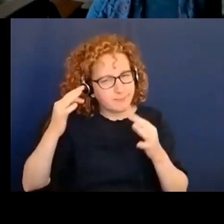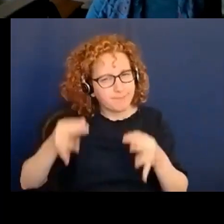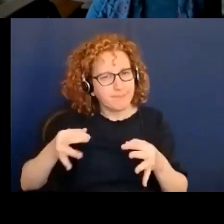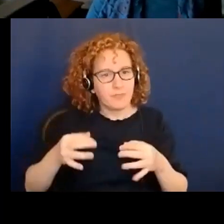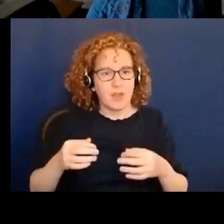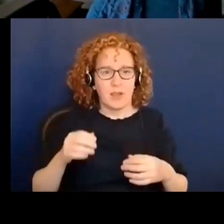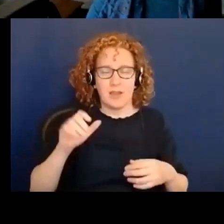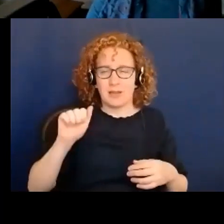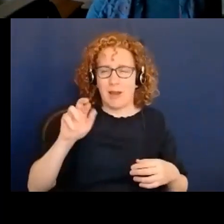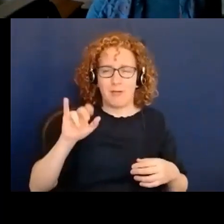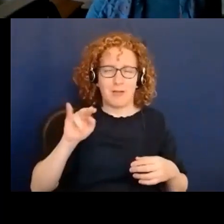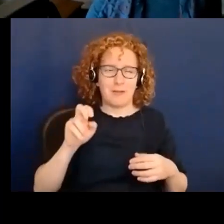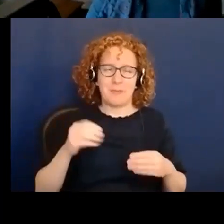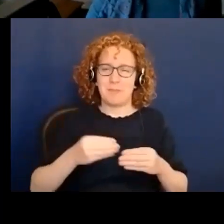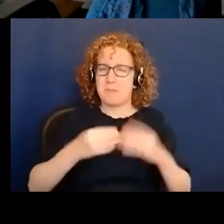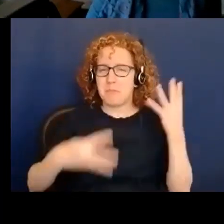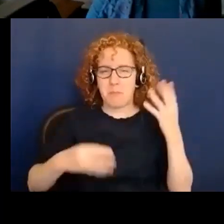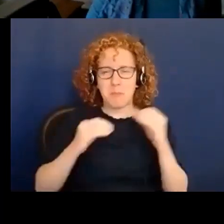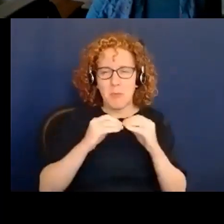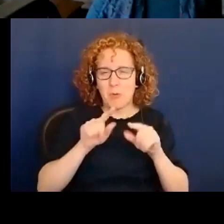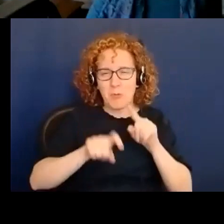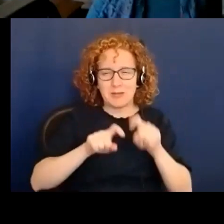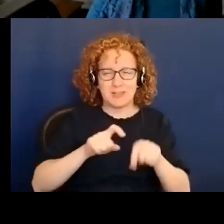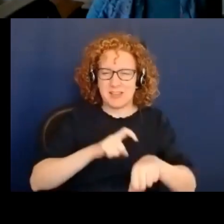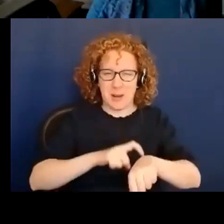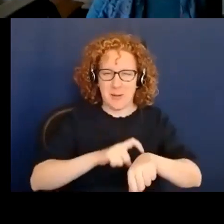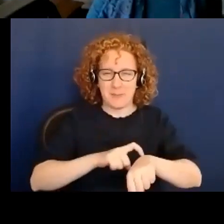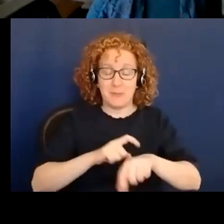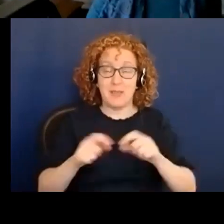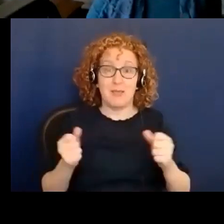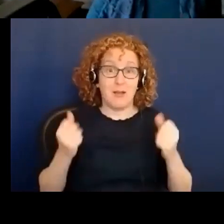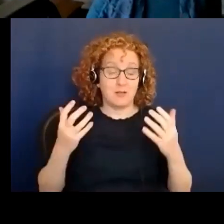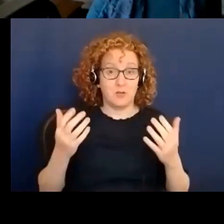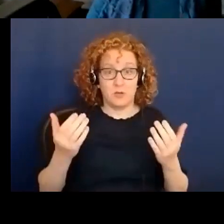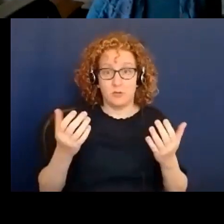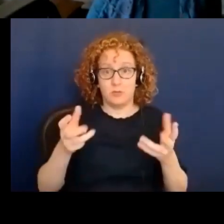get to today but there was a ton of information to digest in this presentation and we will be